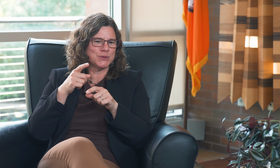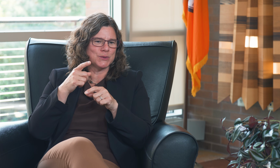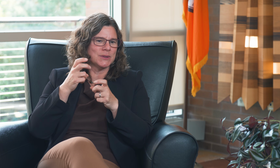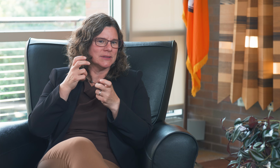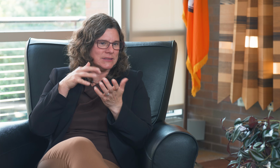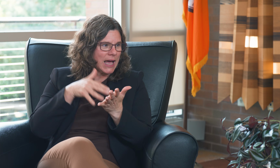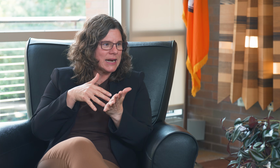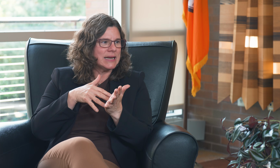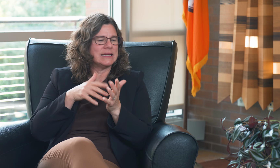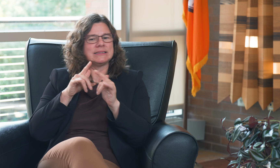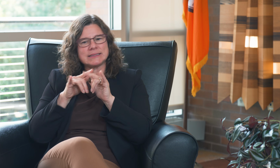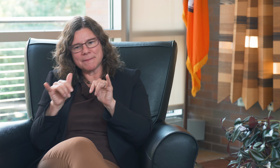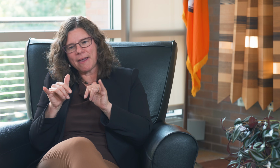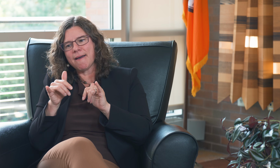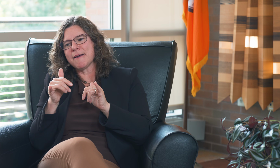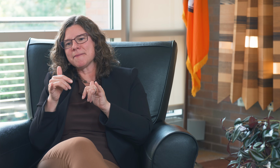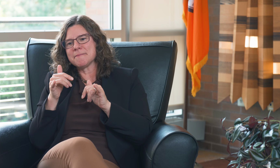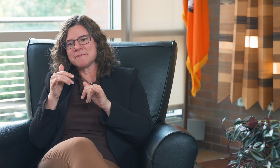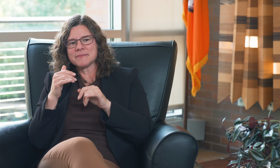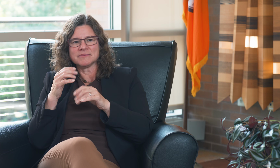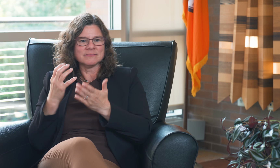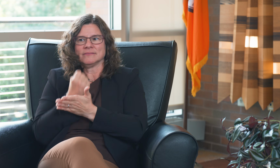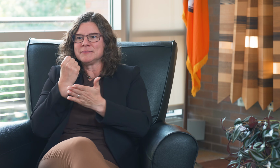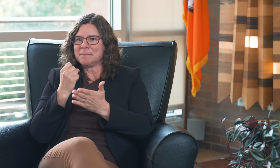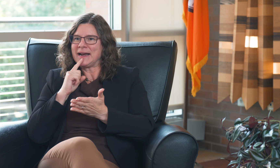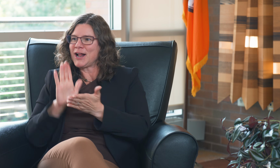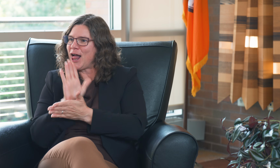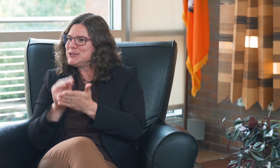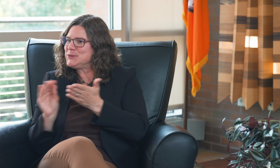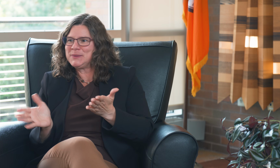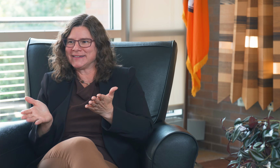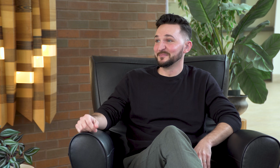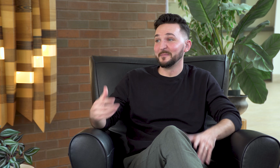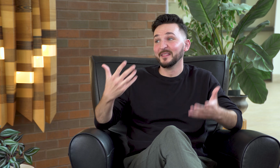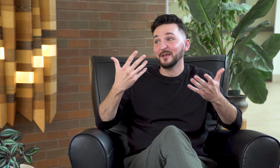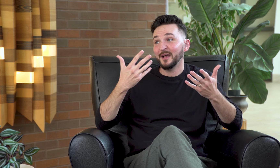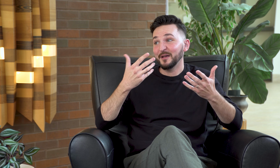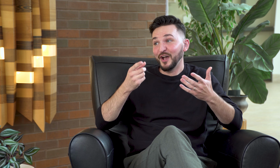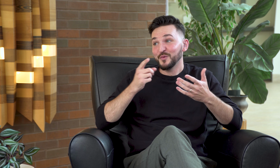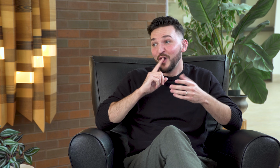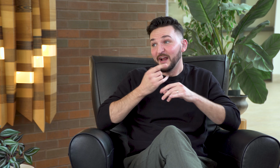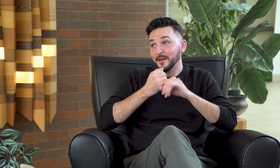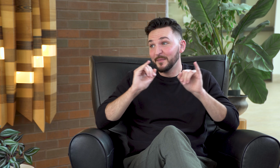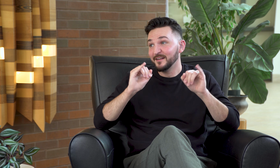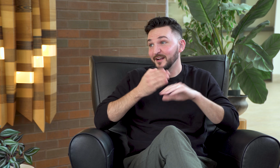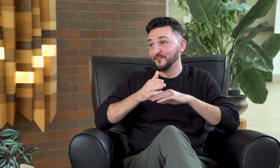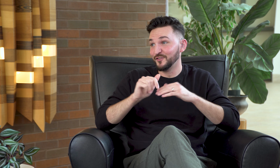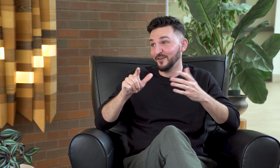making sure that they had time to study, while at the same time being able to take advantage of being a college student.